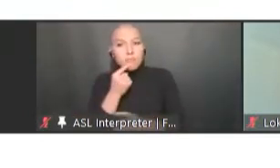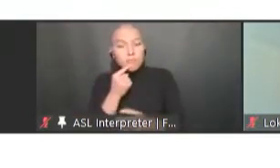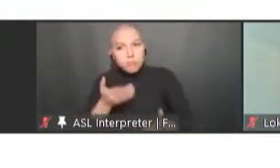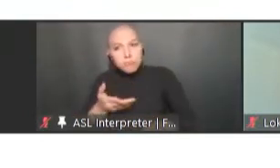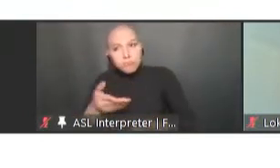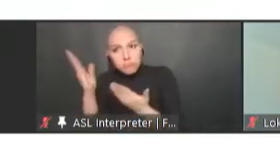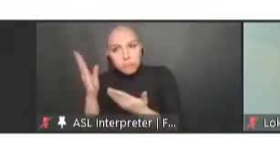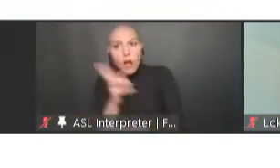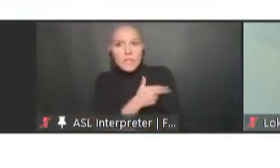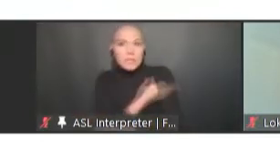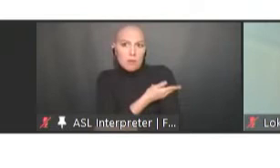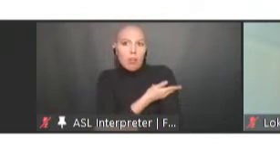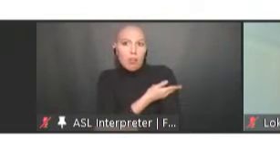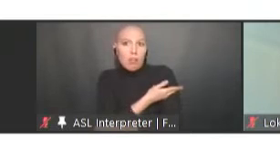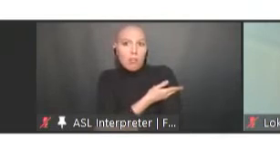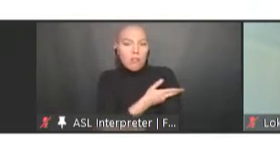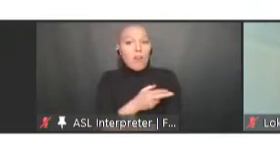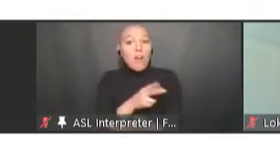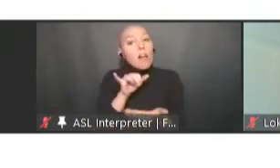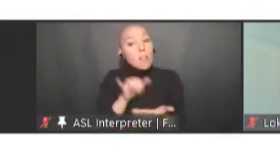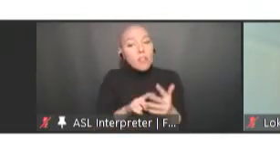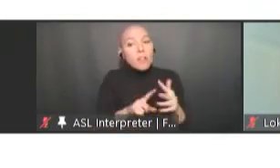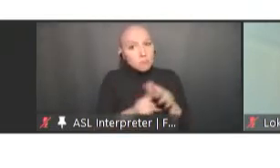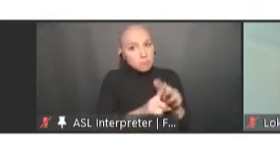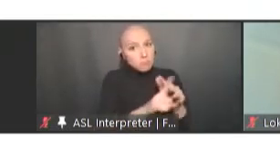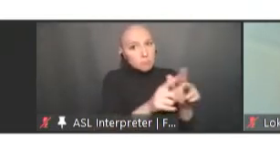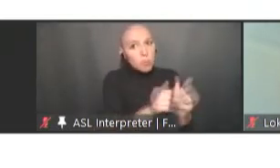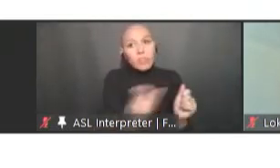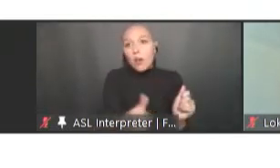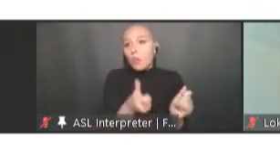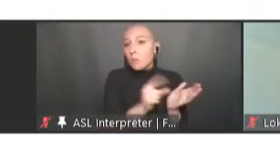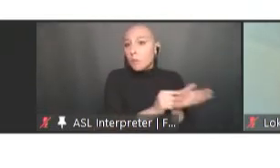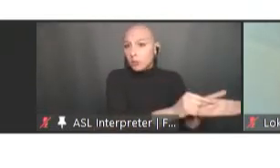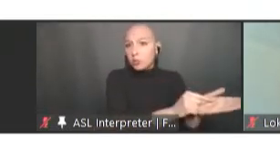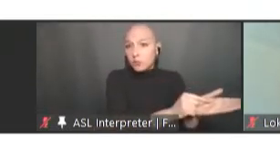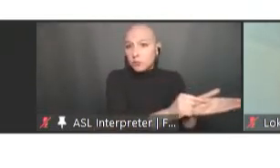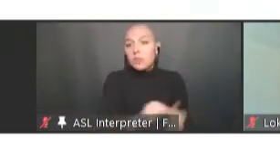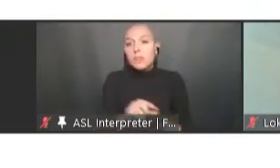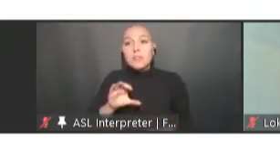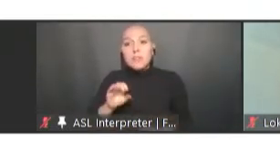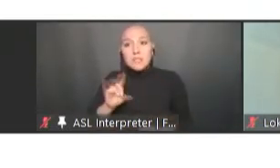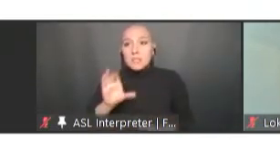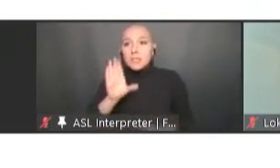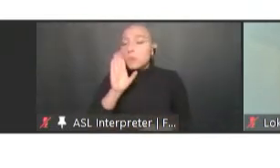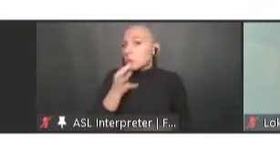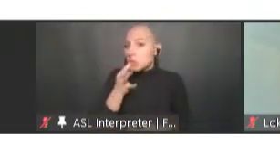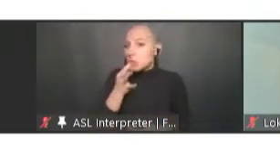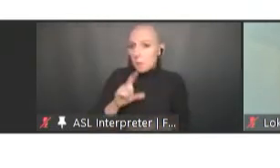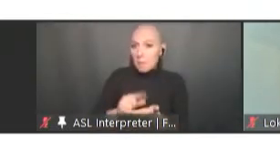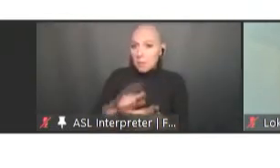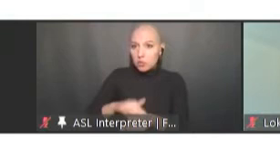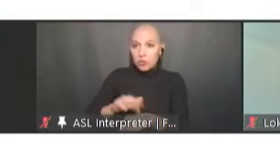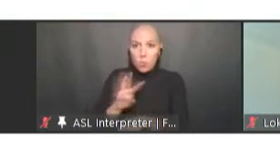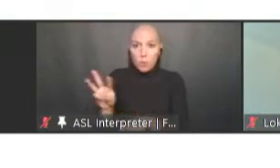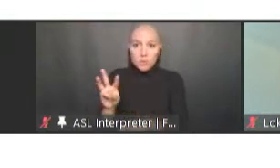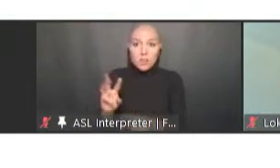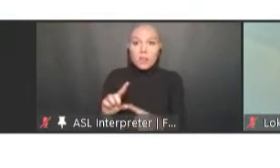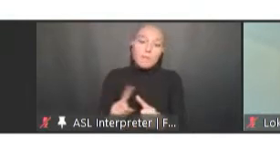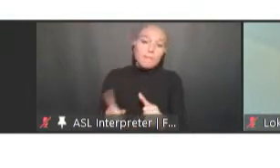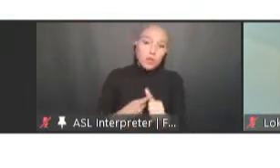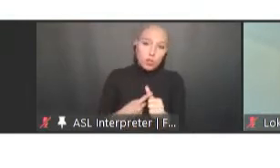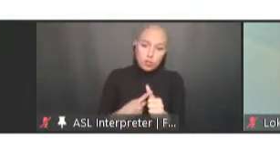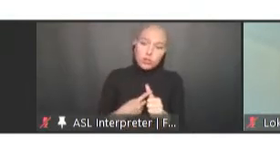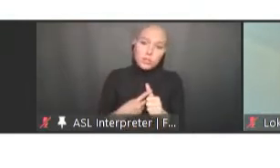publications. And we'll be publishing soon, on the website, the first data that we have